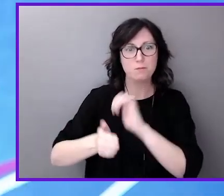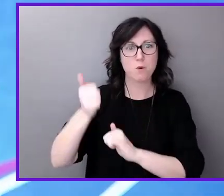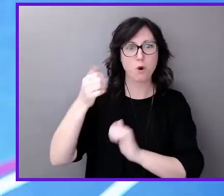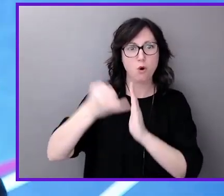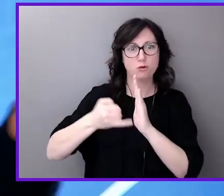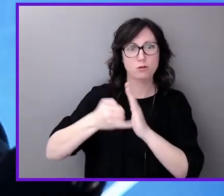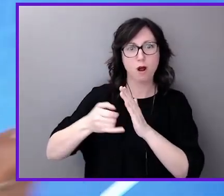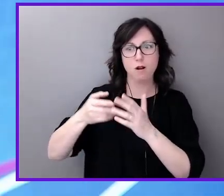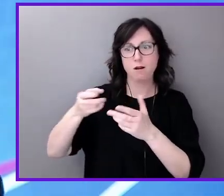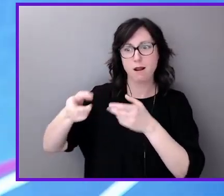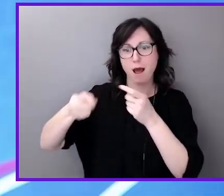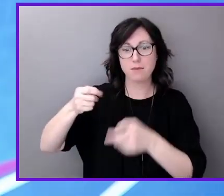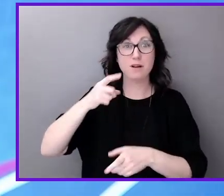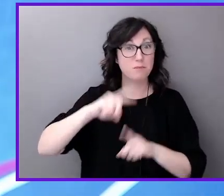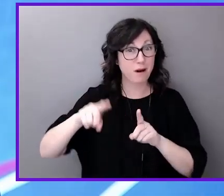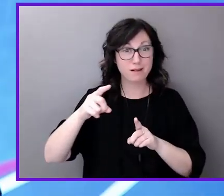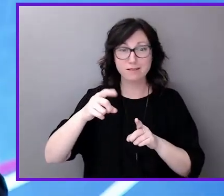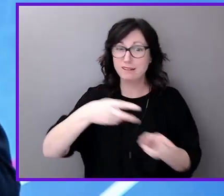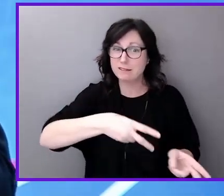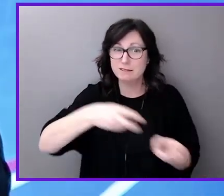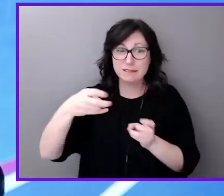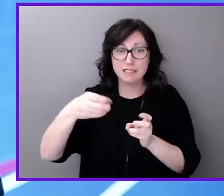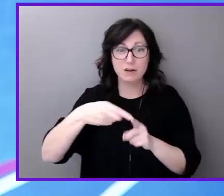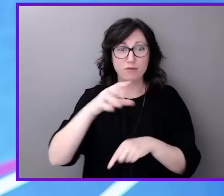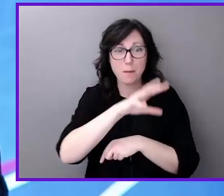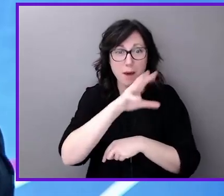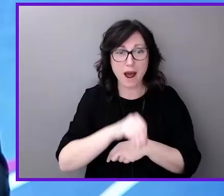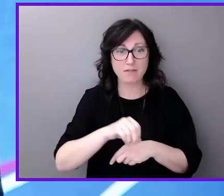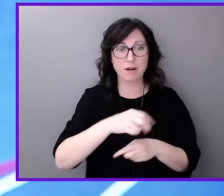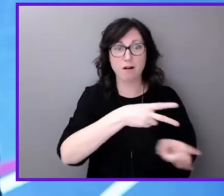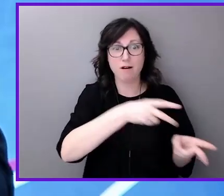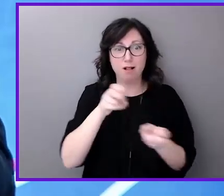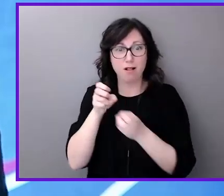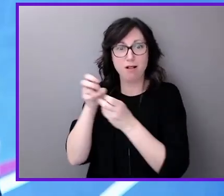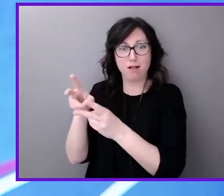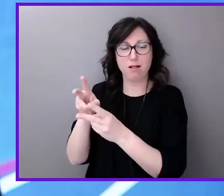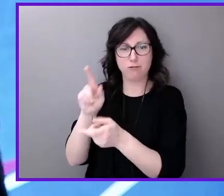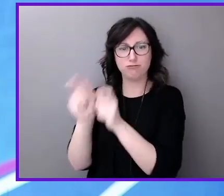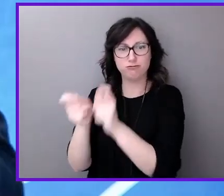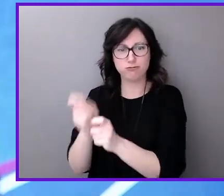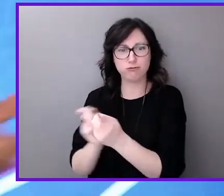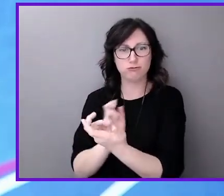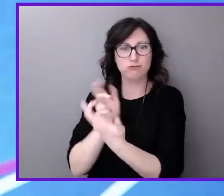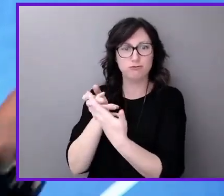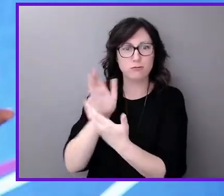from Africa, from all over the world and reinterpreting things, and stealing